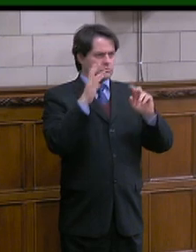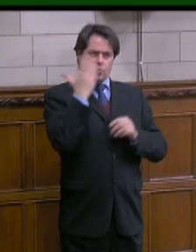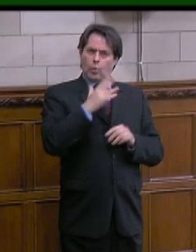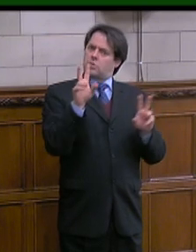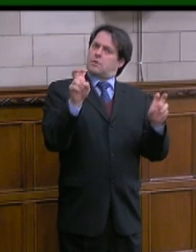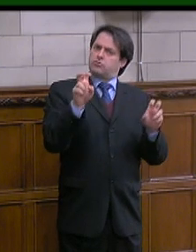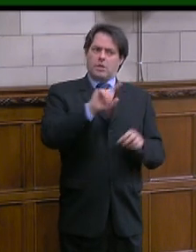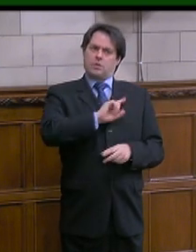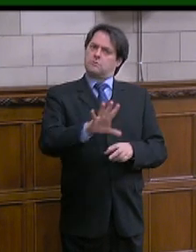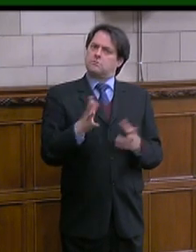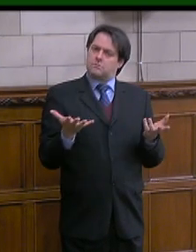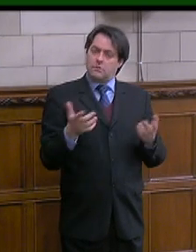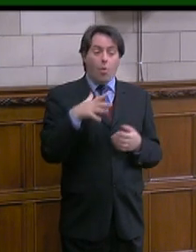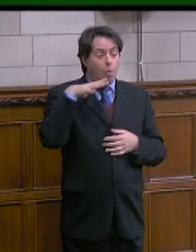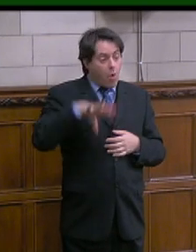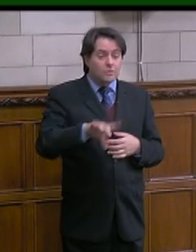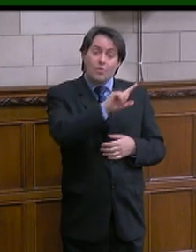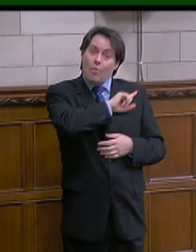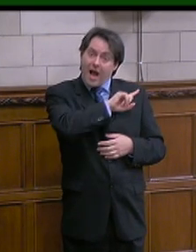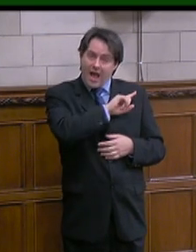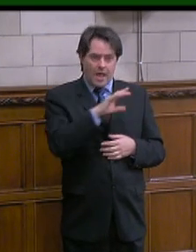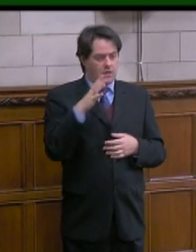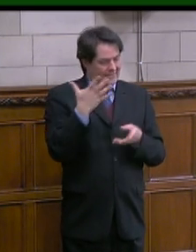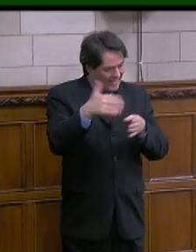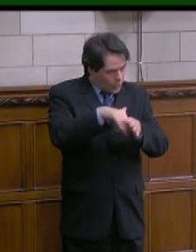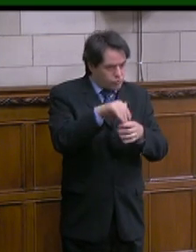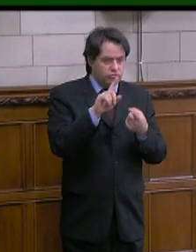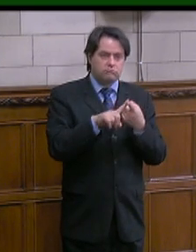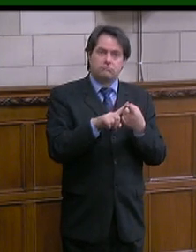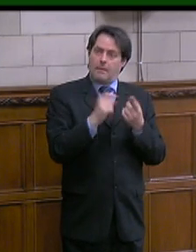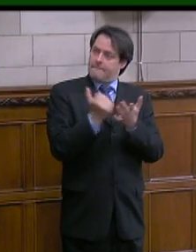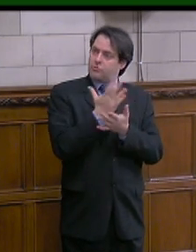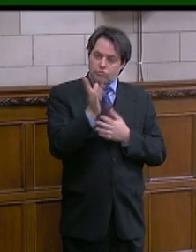Their reasons include inclusivity, as doing those things would ensure that deaf people